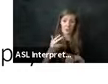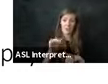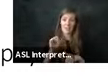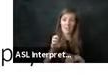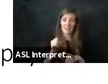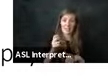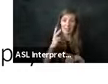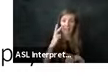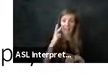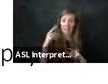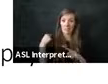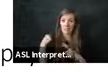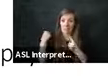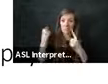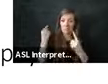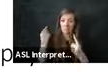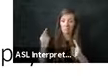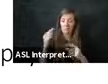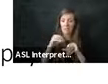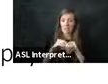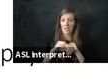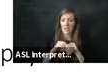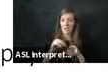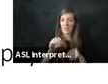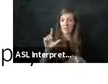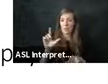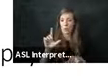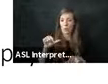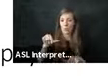far this year have been in the lowest quartile.